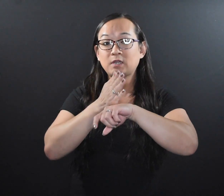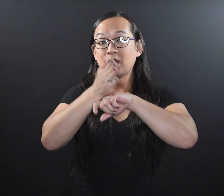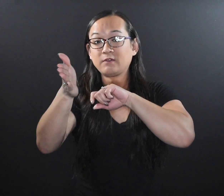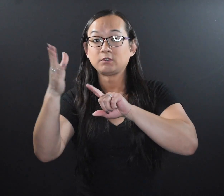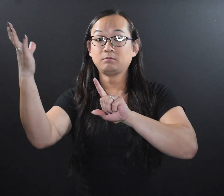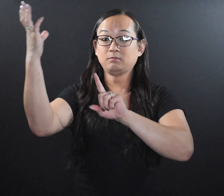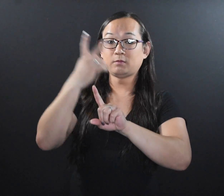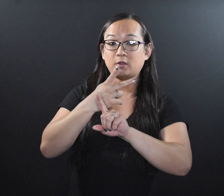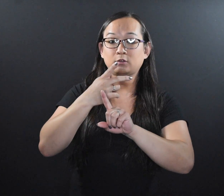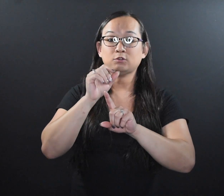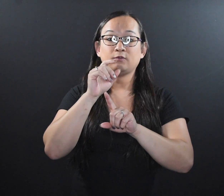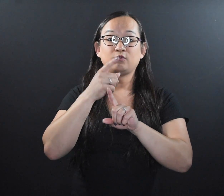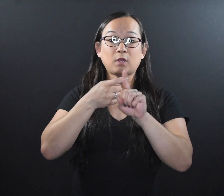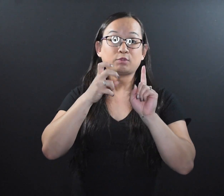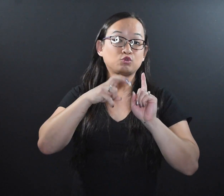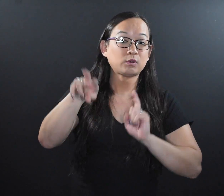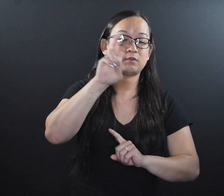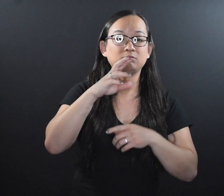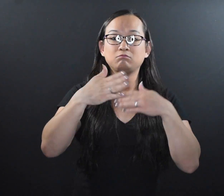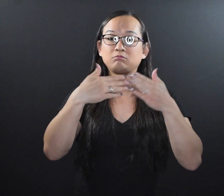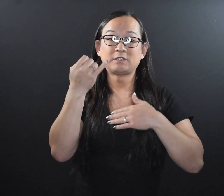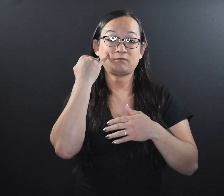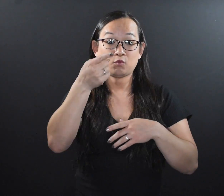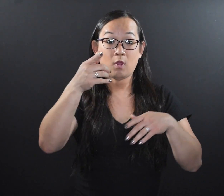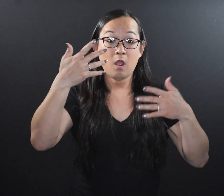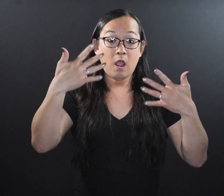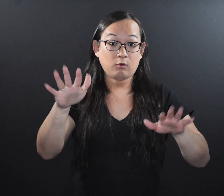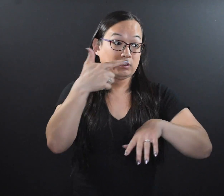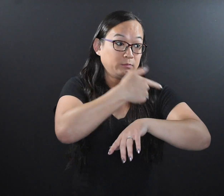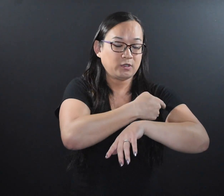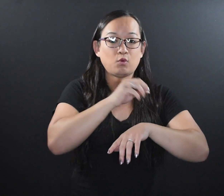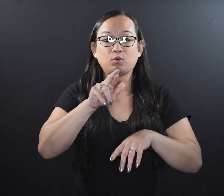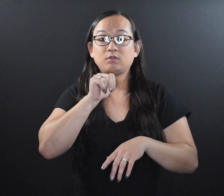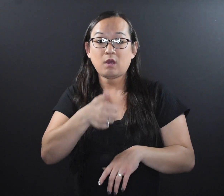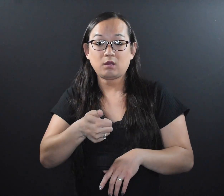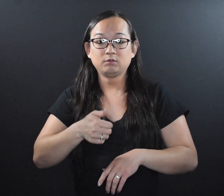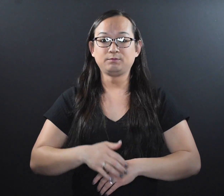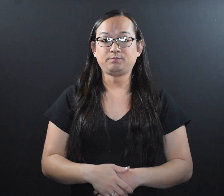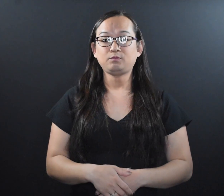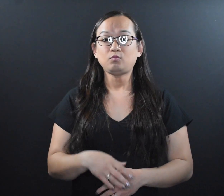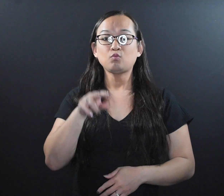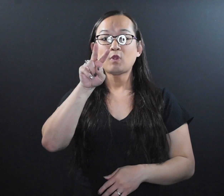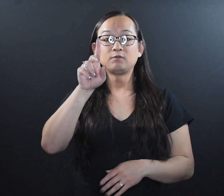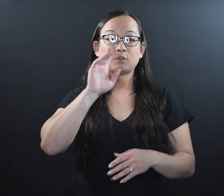days after return from travel, even if they are vaccinated, and to be on the lookout for symptoms.